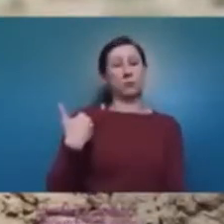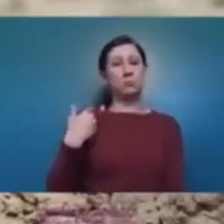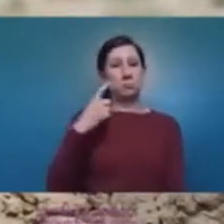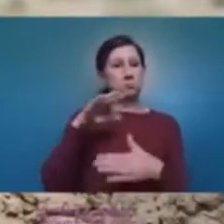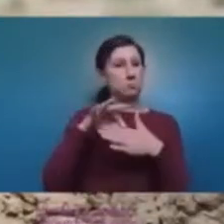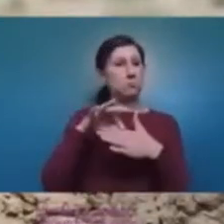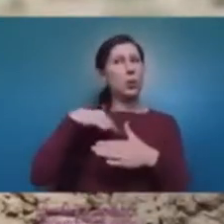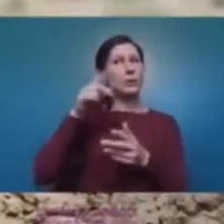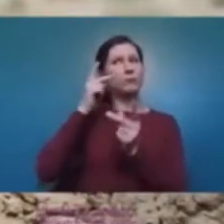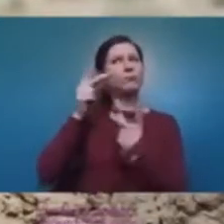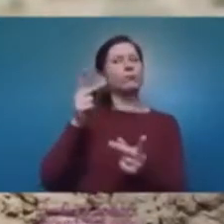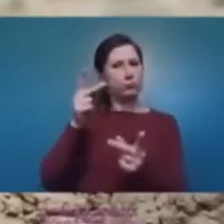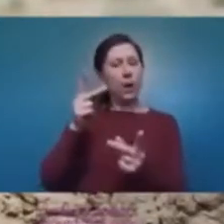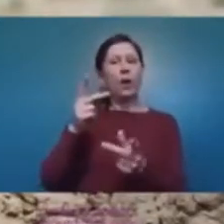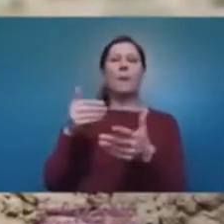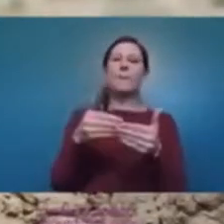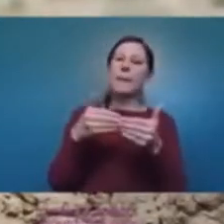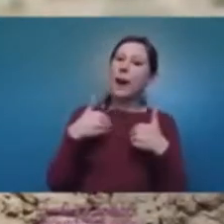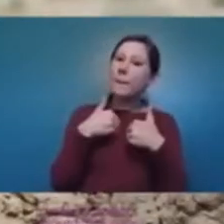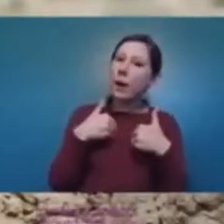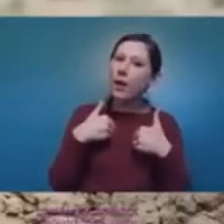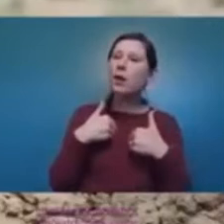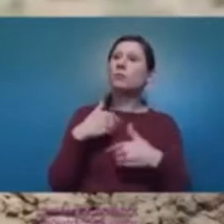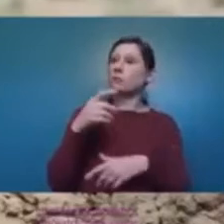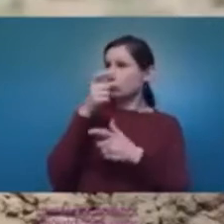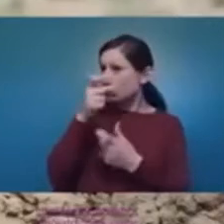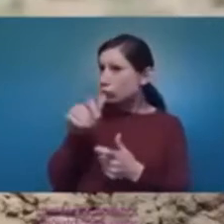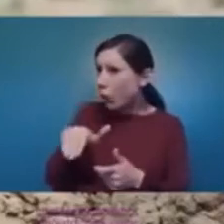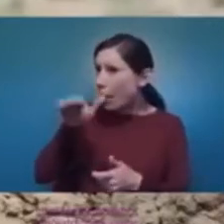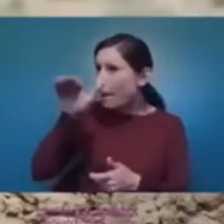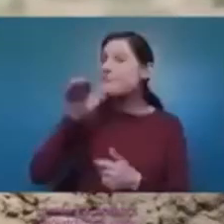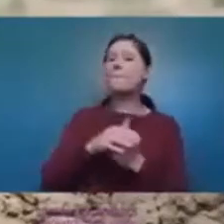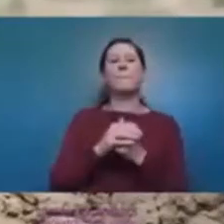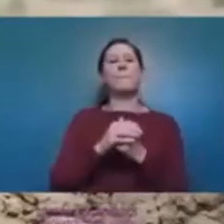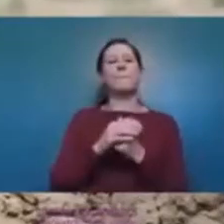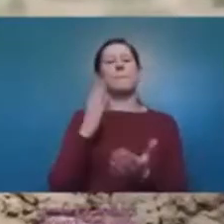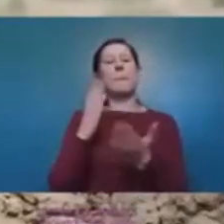content we would see a baby animal, watch it grow up. We would maybe see